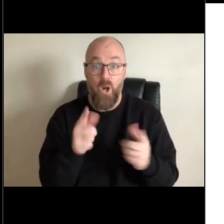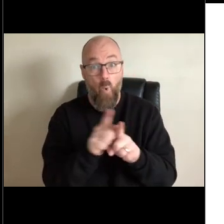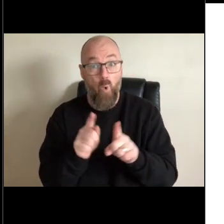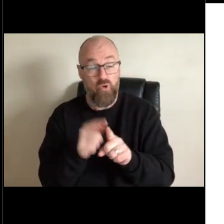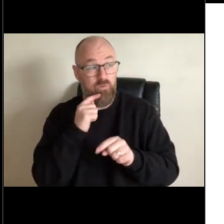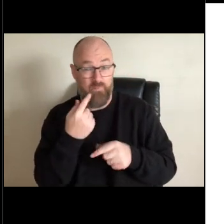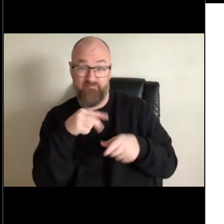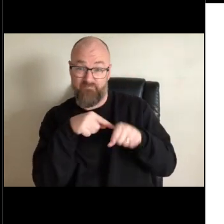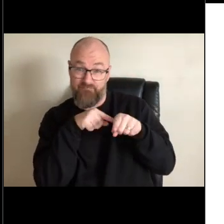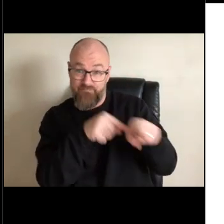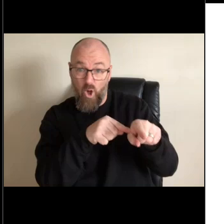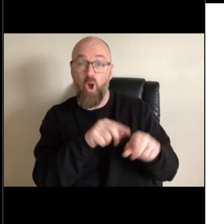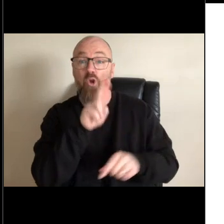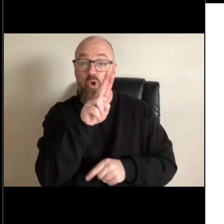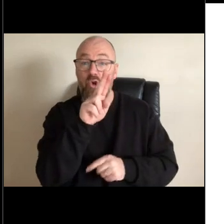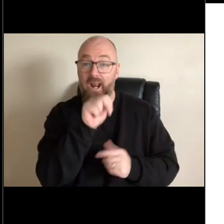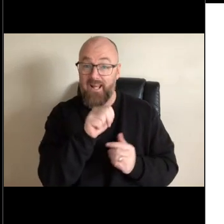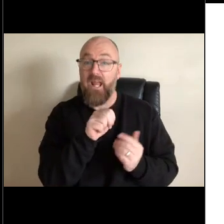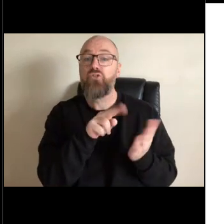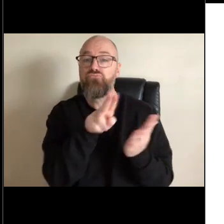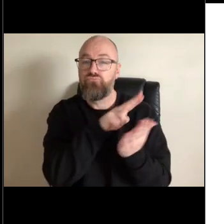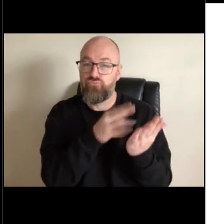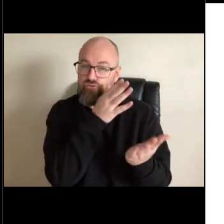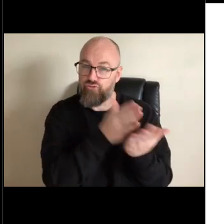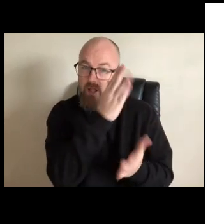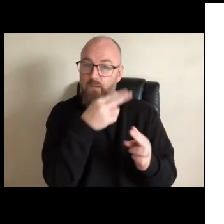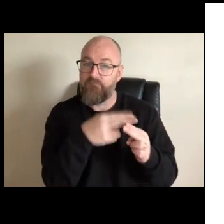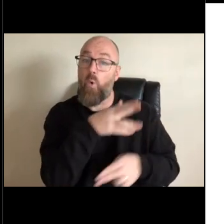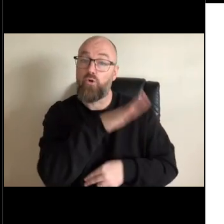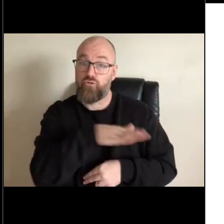the rights of the child which is a convention that Australia has signed up to that's quite